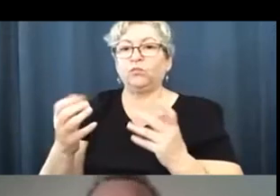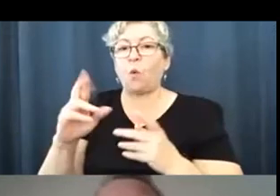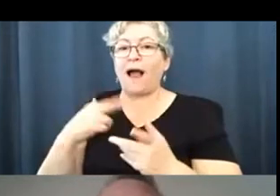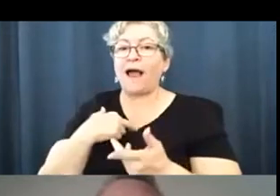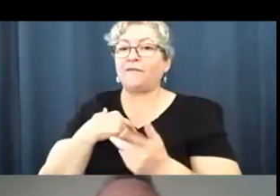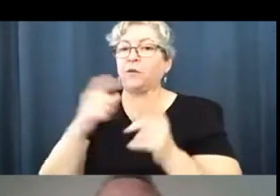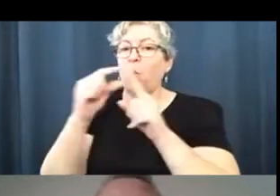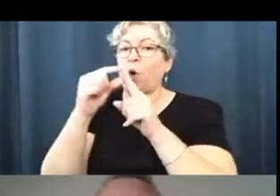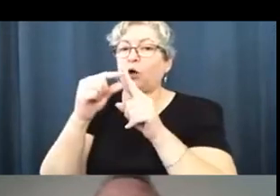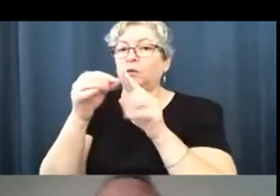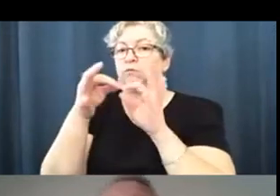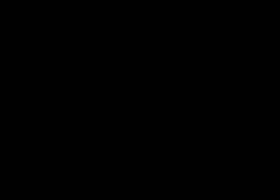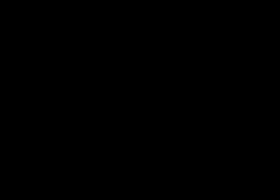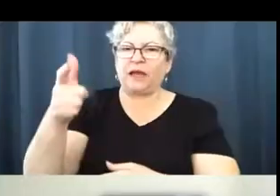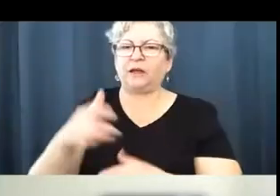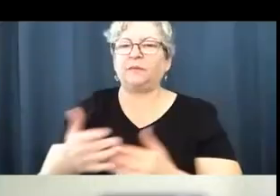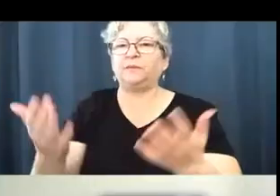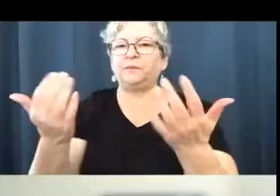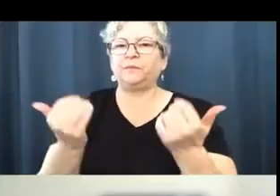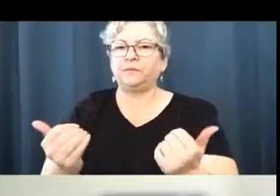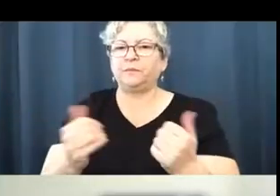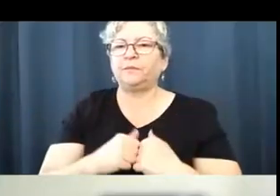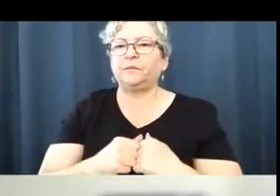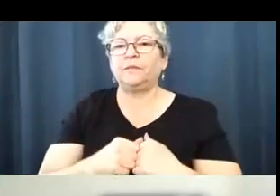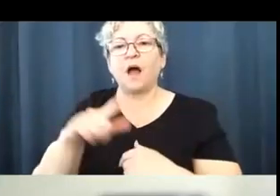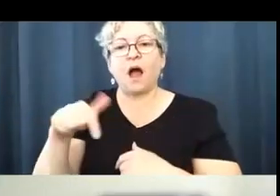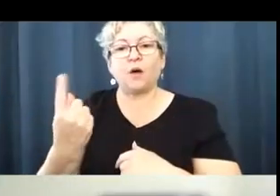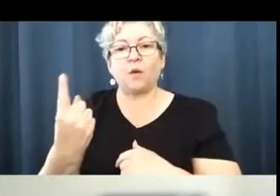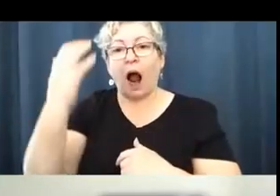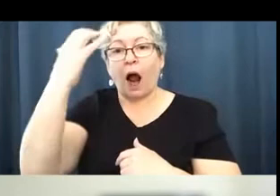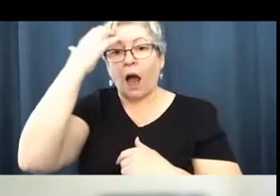then they can take part, right? Okay, another one is cognitive disabilities.